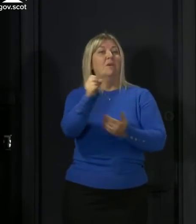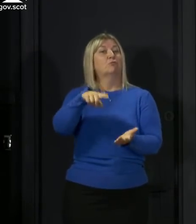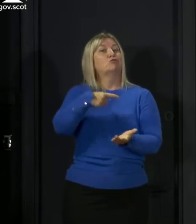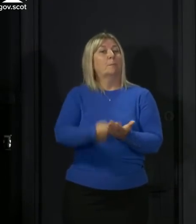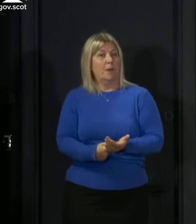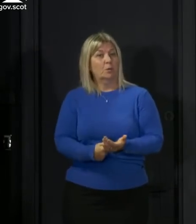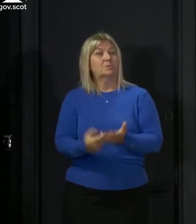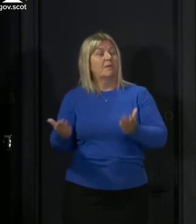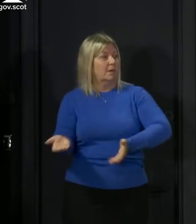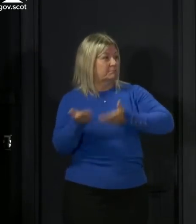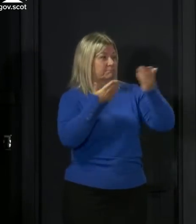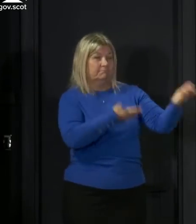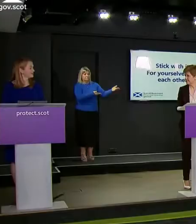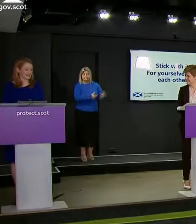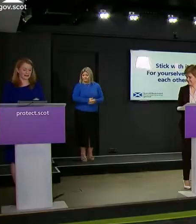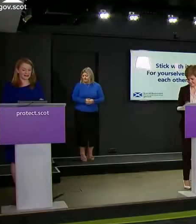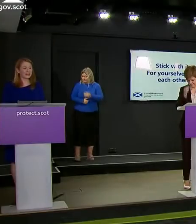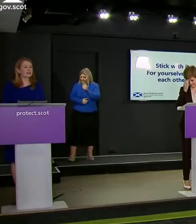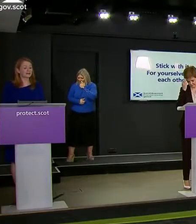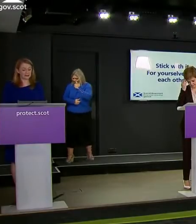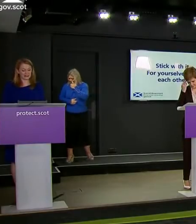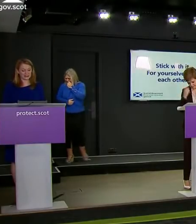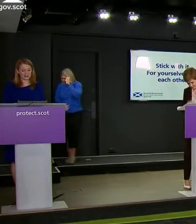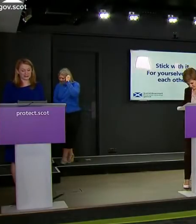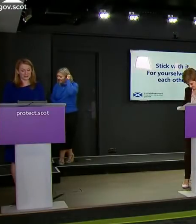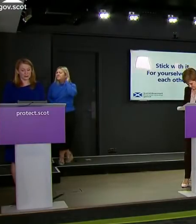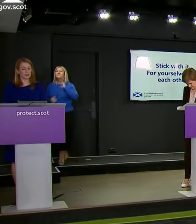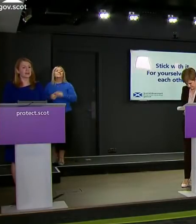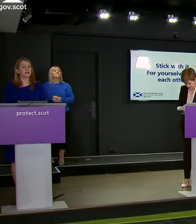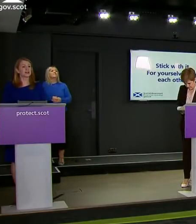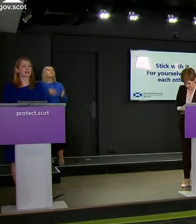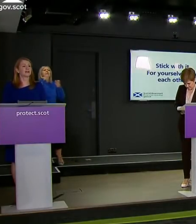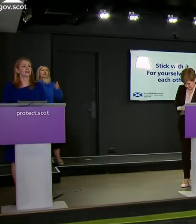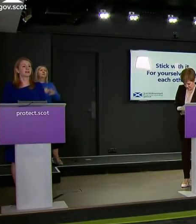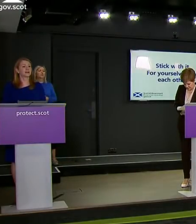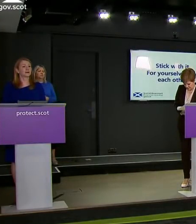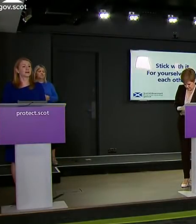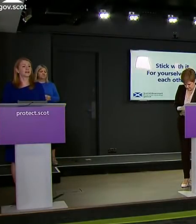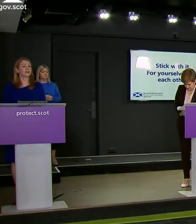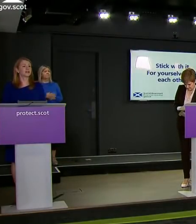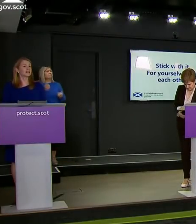words before we take questions. Thank you First Minister. We understand that self-isolation